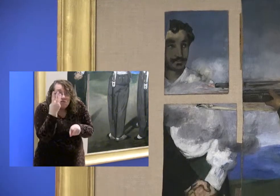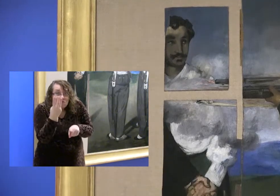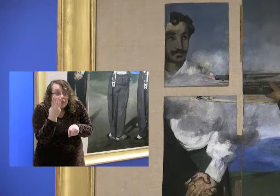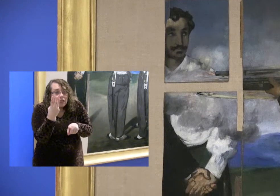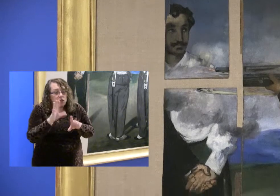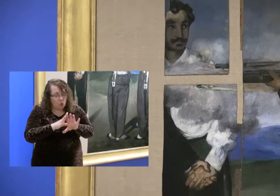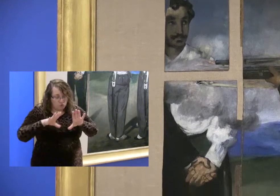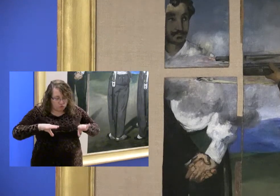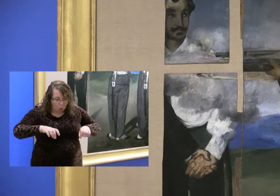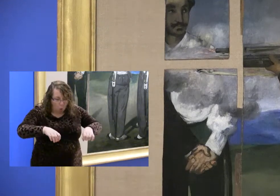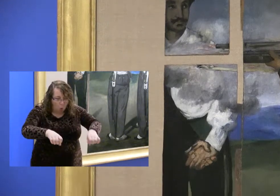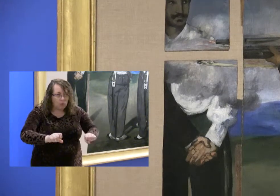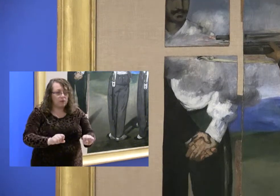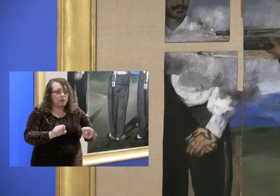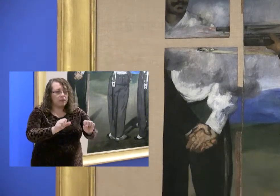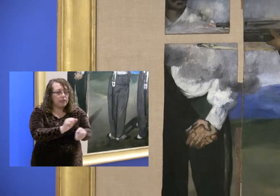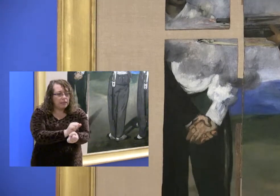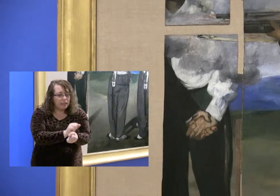Photographs of it taken after Manet's death